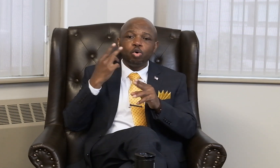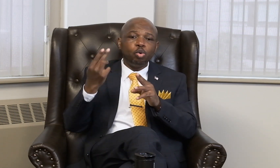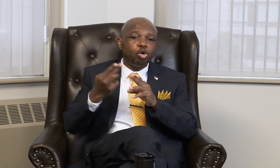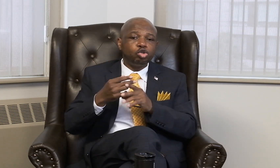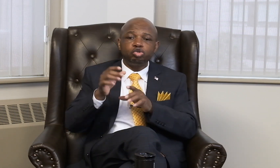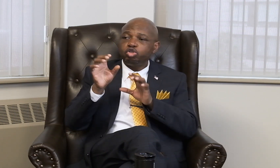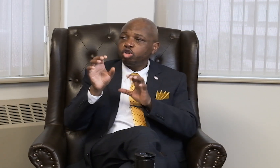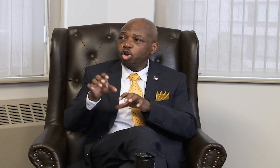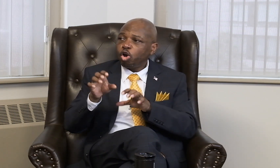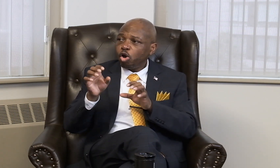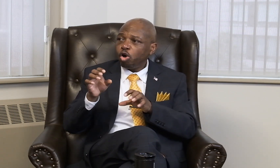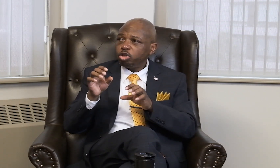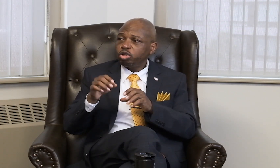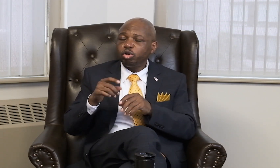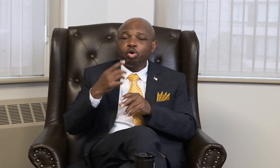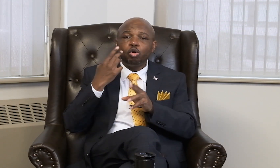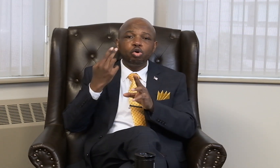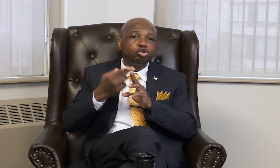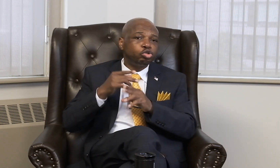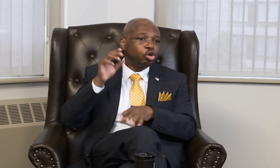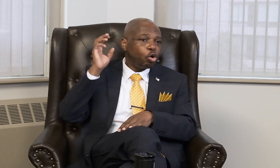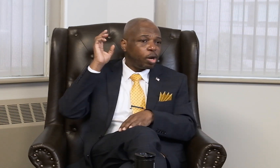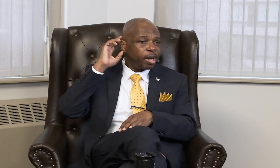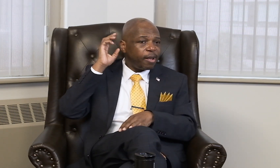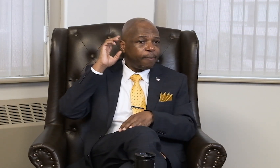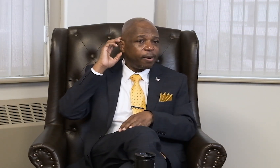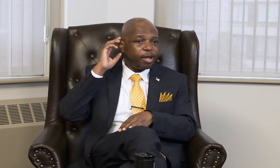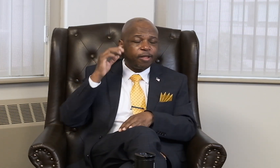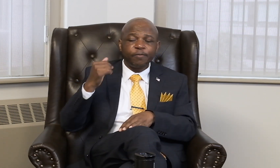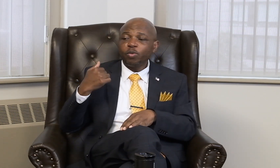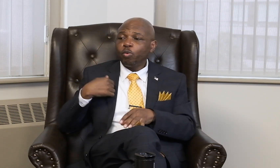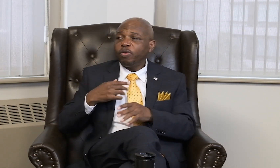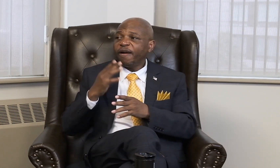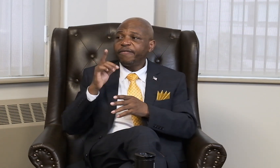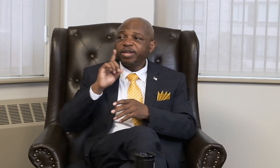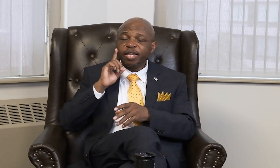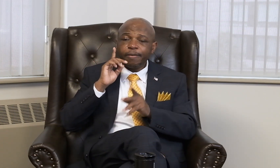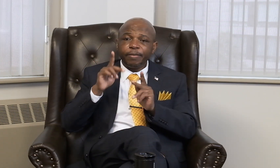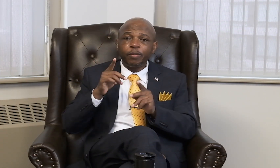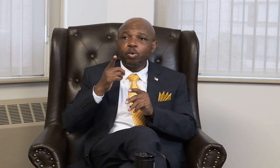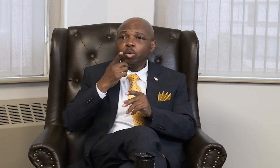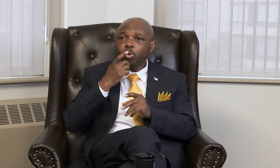Language, or CART providers, or they have Cochlear Implants. We have Deaf people who use both a